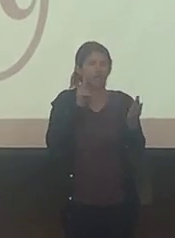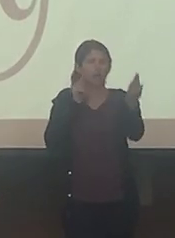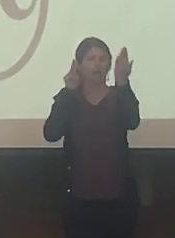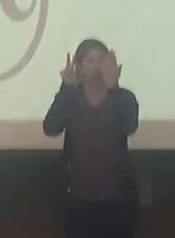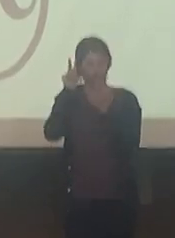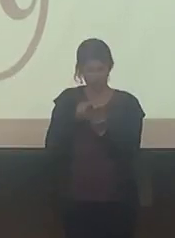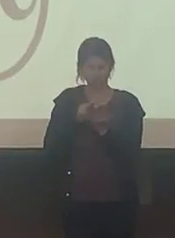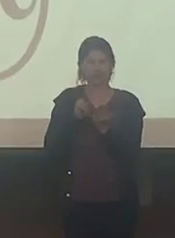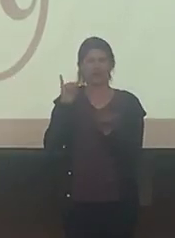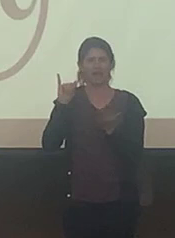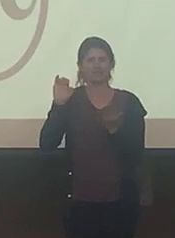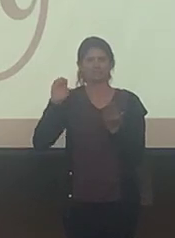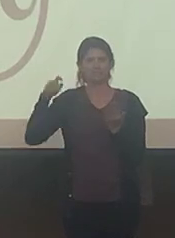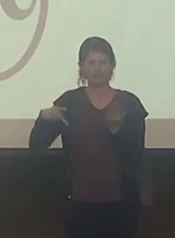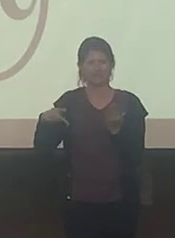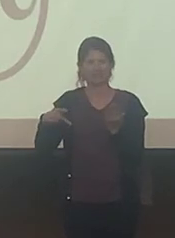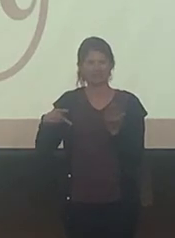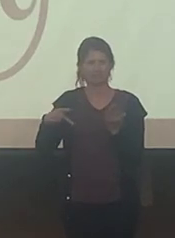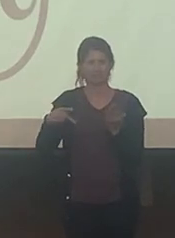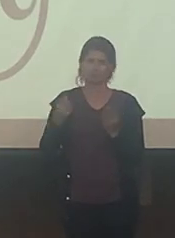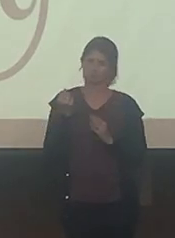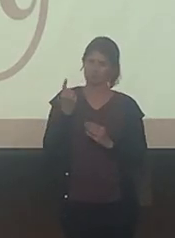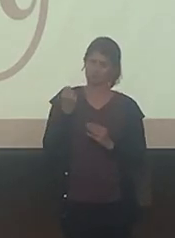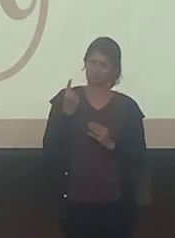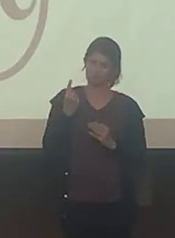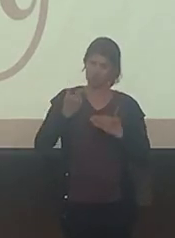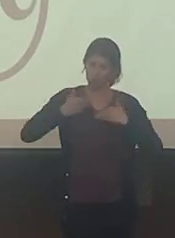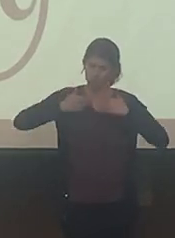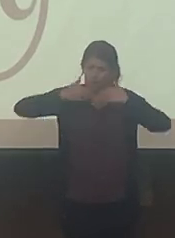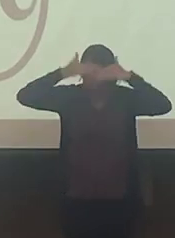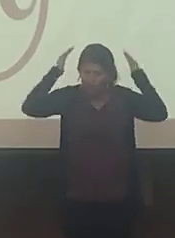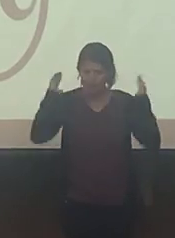to lots of parents and it's an overwhelming document it's overwhelming for professionals